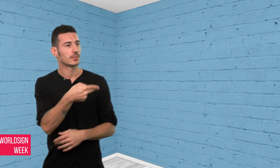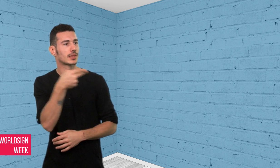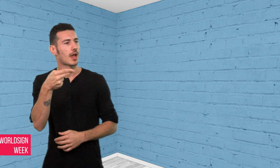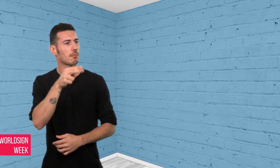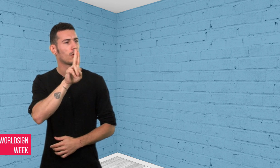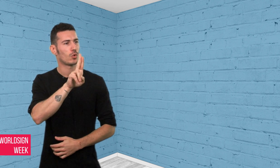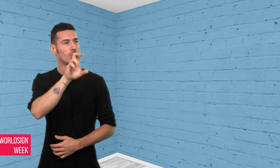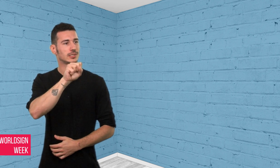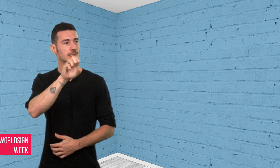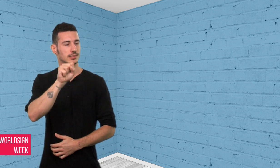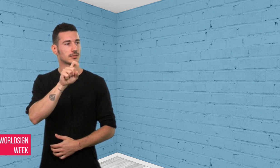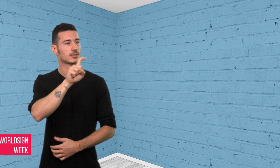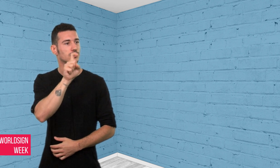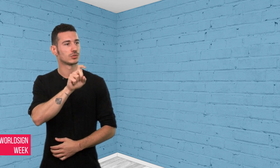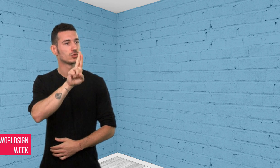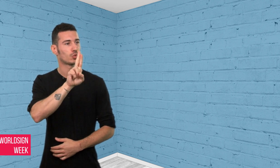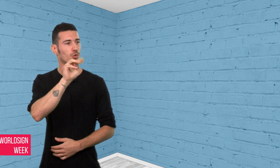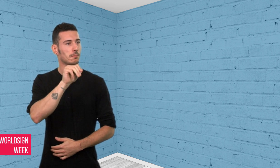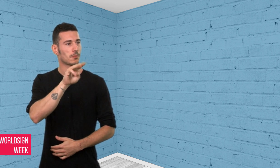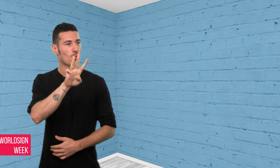The USS Zumwalt.